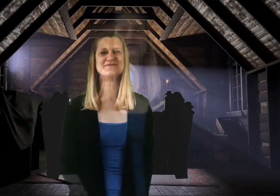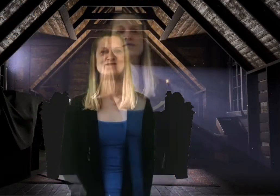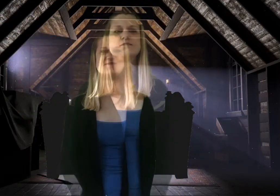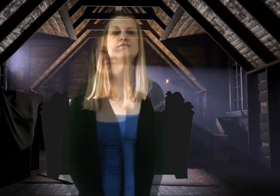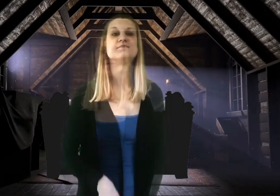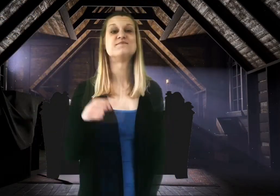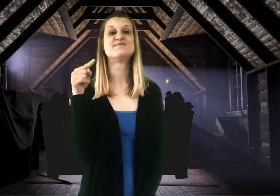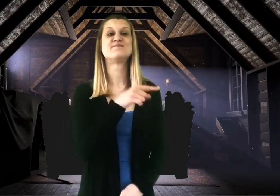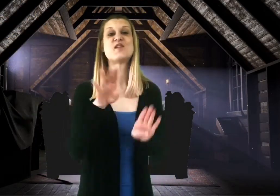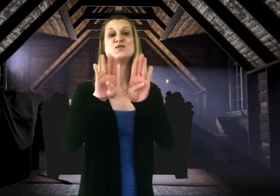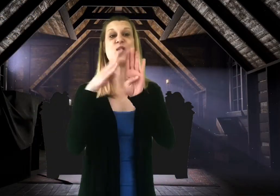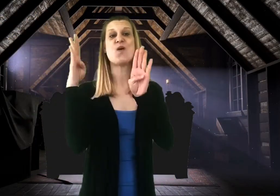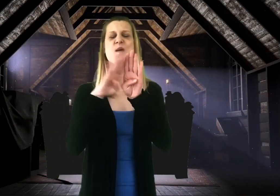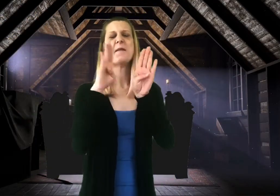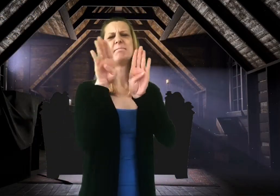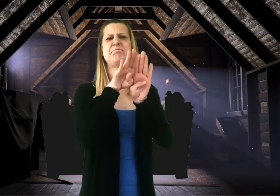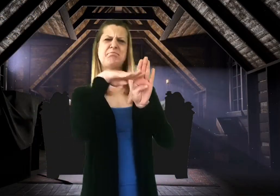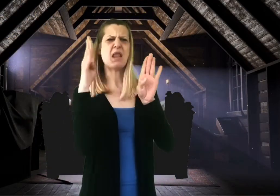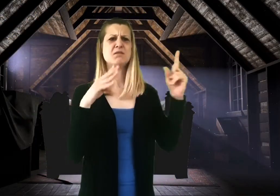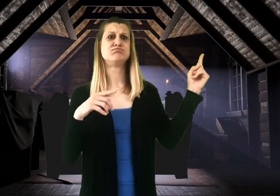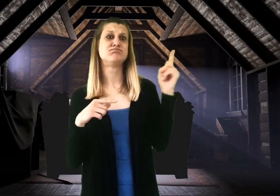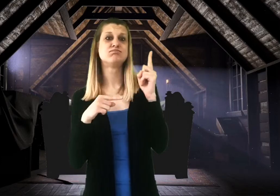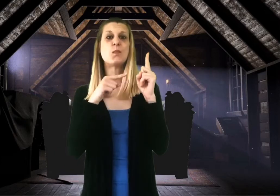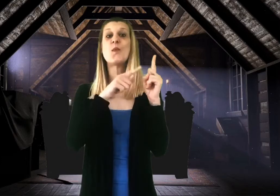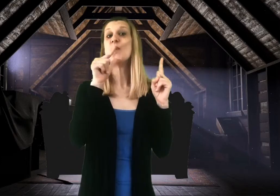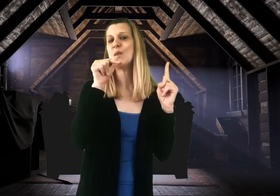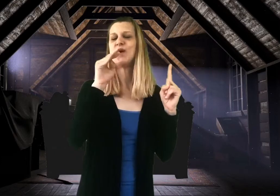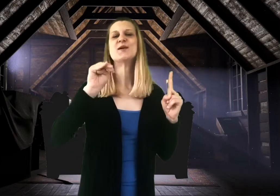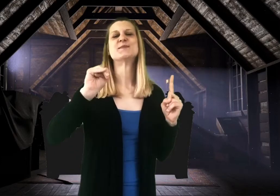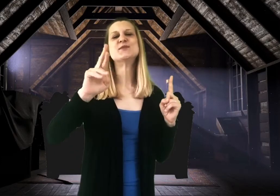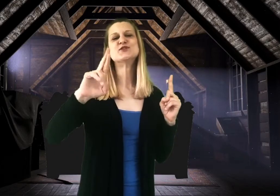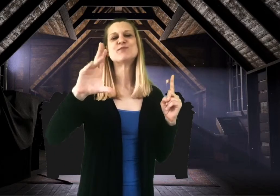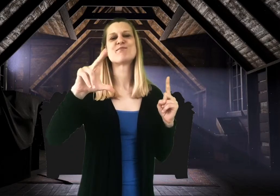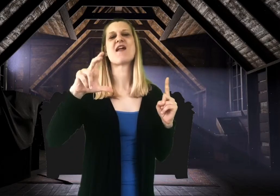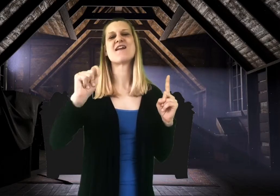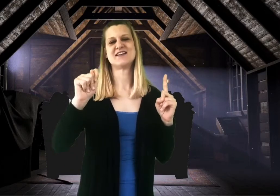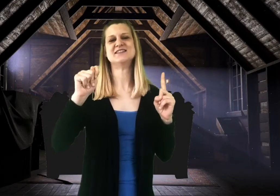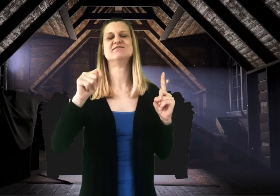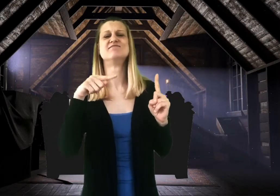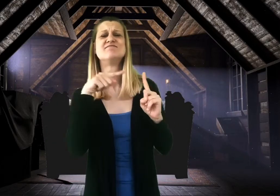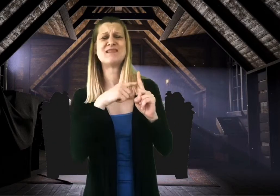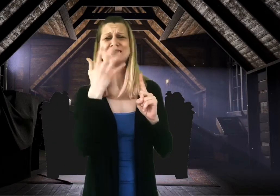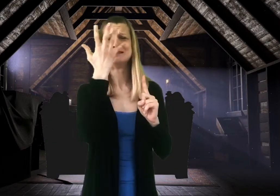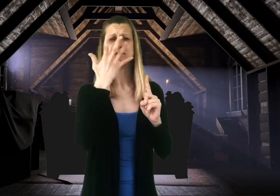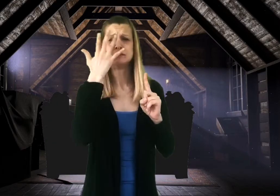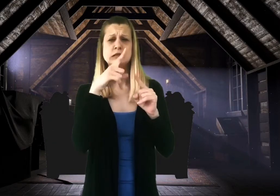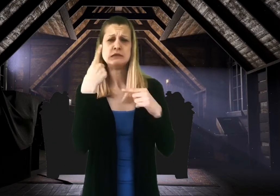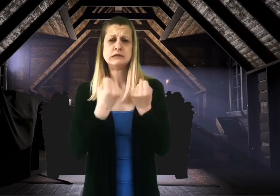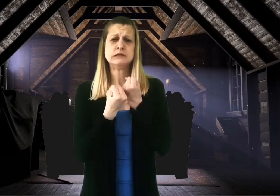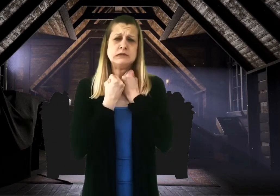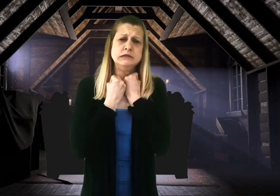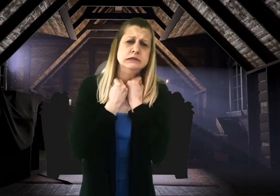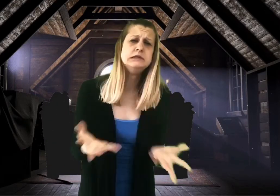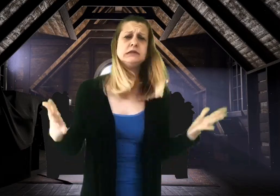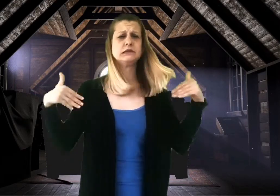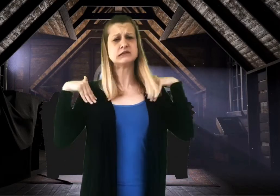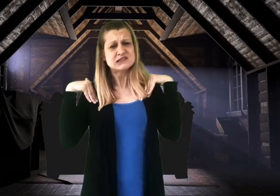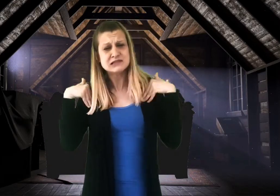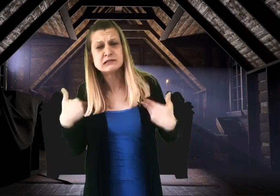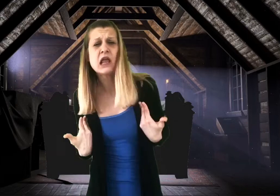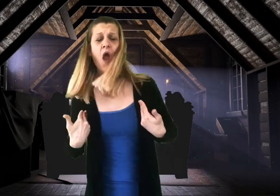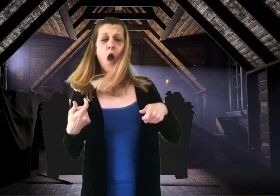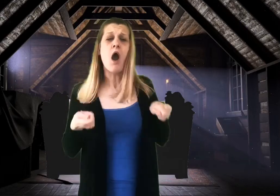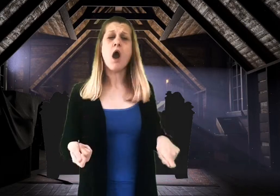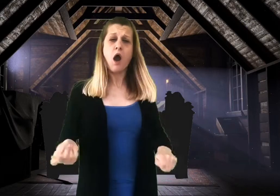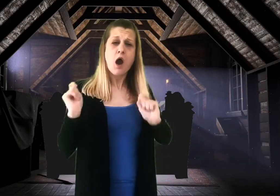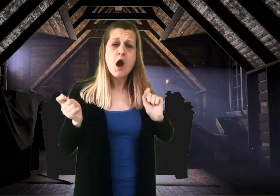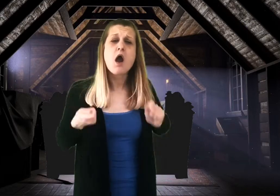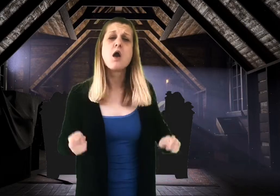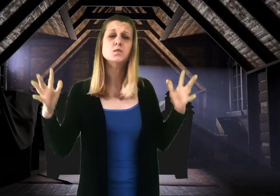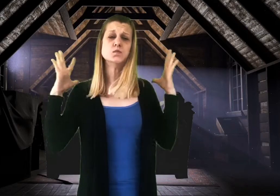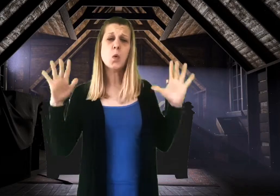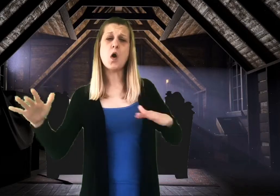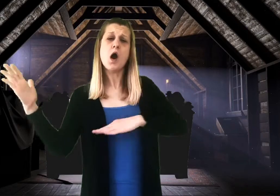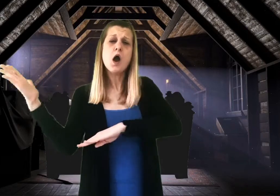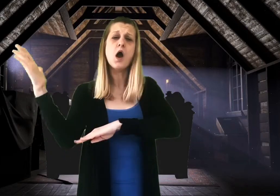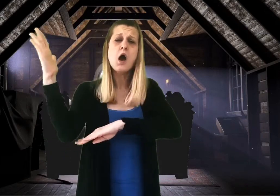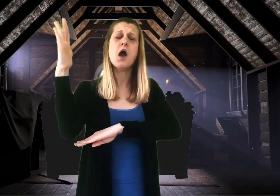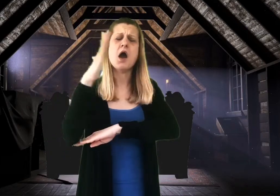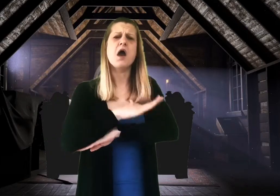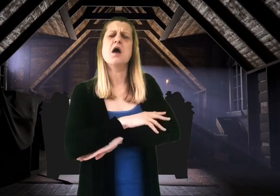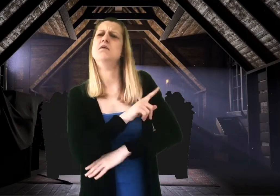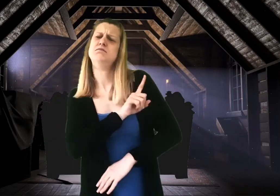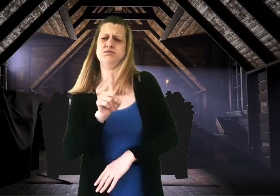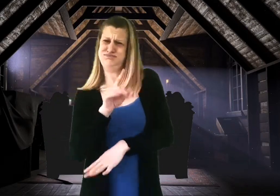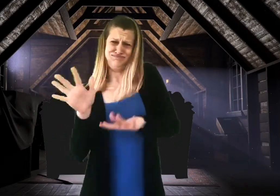At this point, the door opened, and Mr. Bucket walked into the room. He was cold and tired, and he looked it. All day long, he had been shoveling snow in the streets.